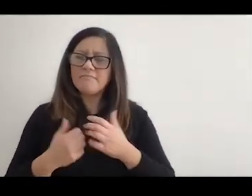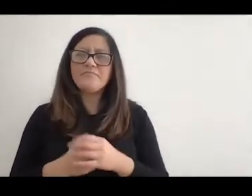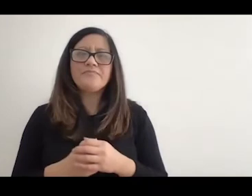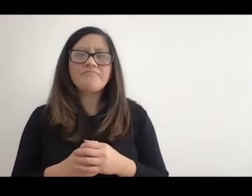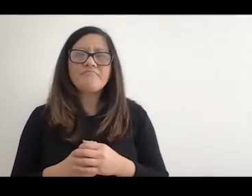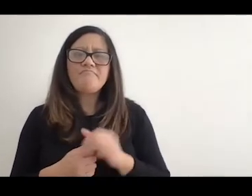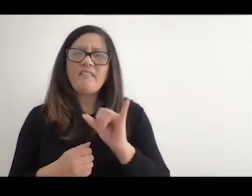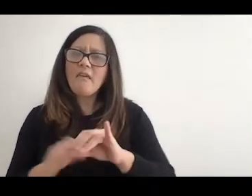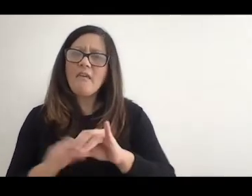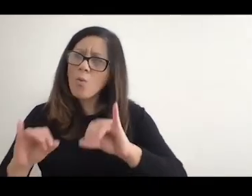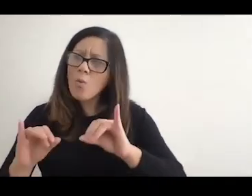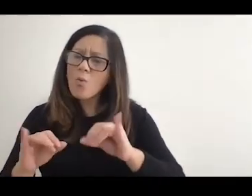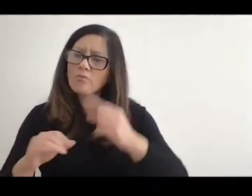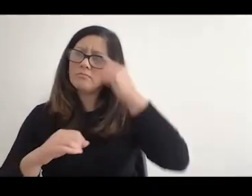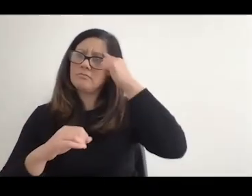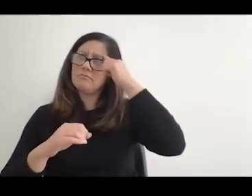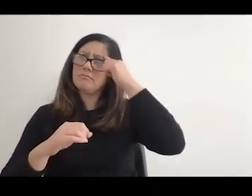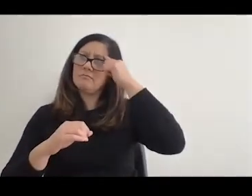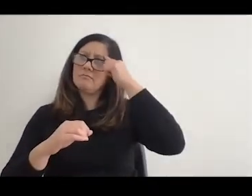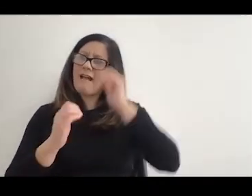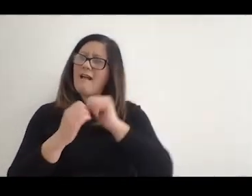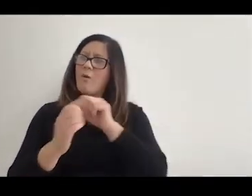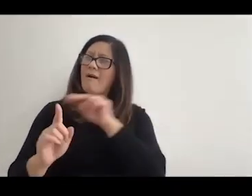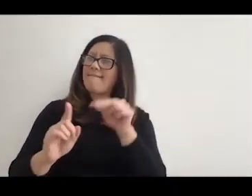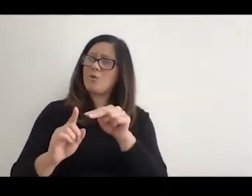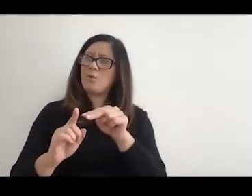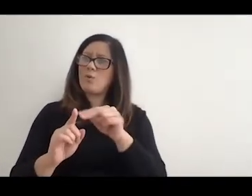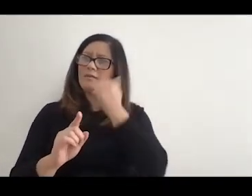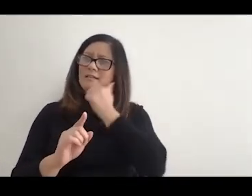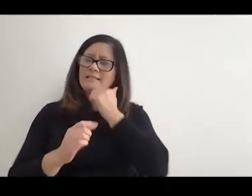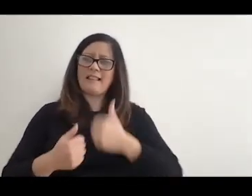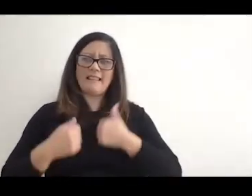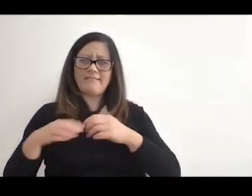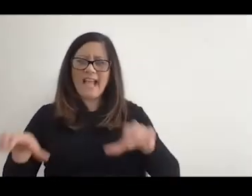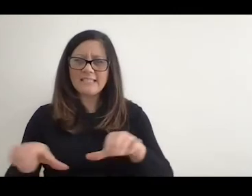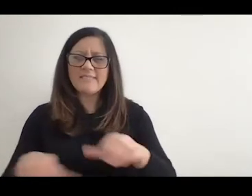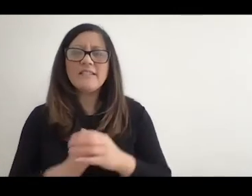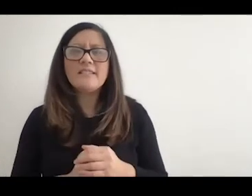because sometimes I talk to people and we'll get into this when we talk